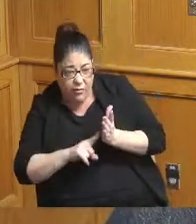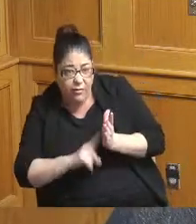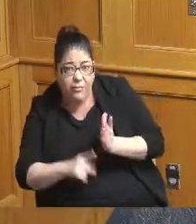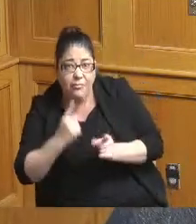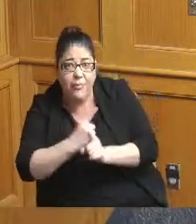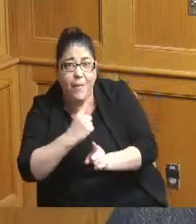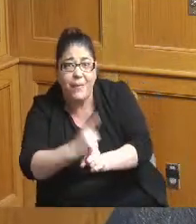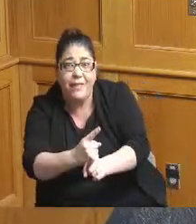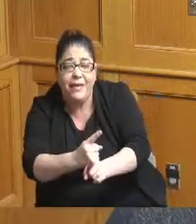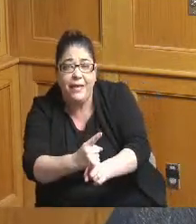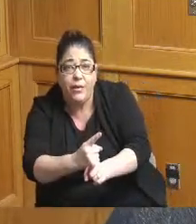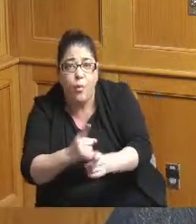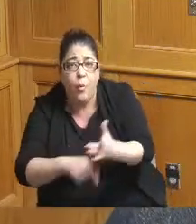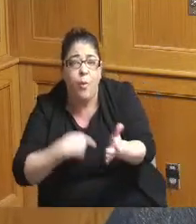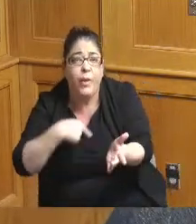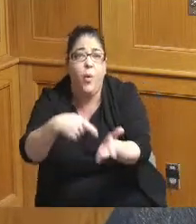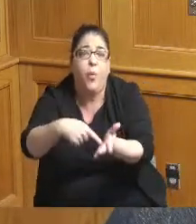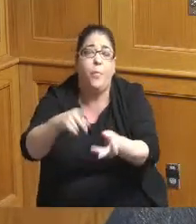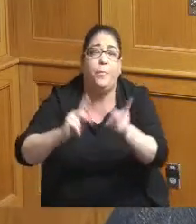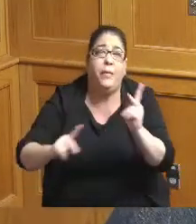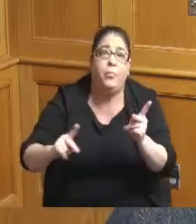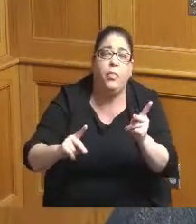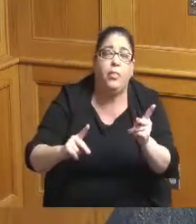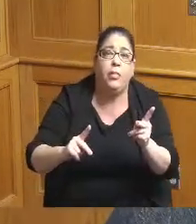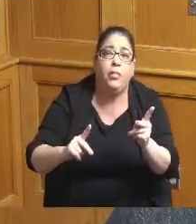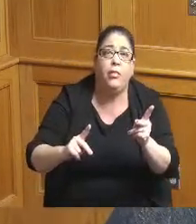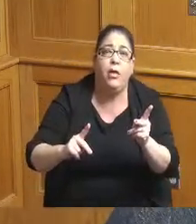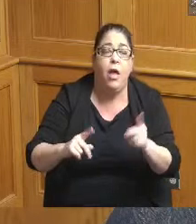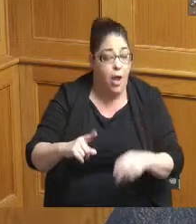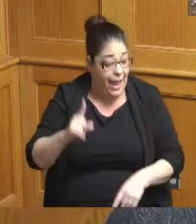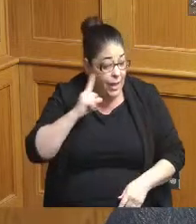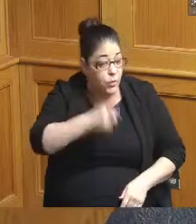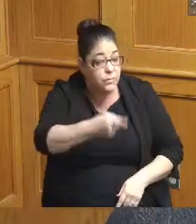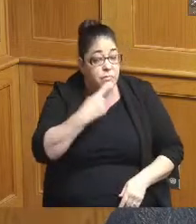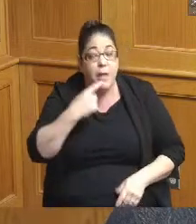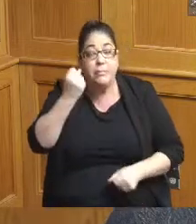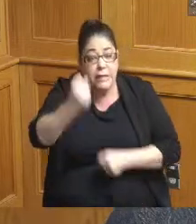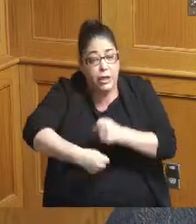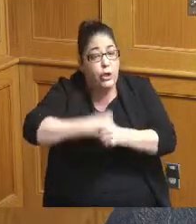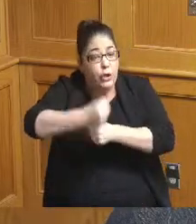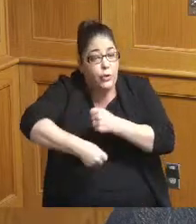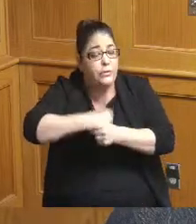I hear that years and years this have been discussed but I know when I came we were